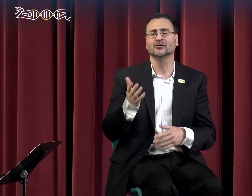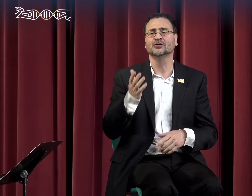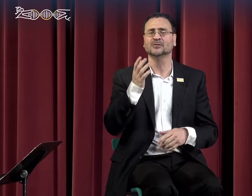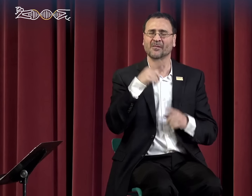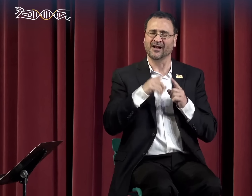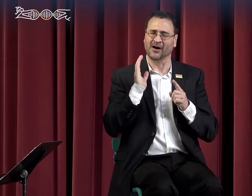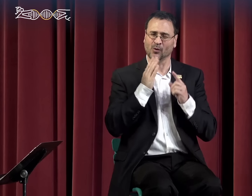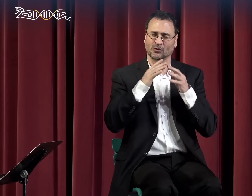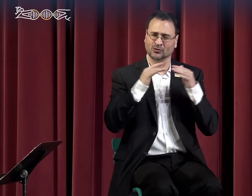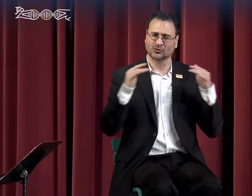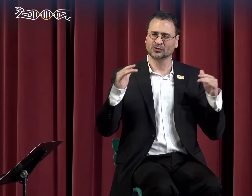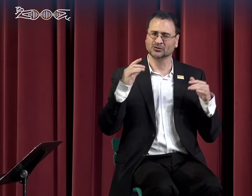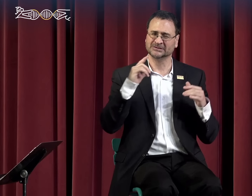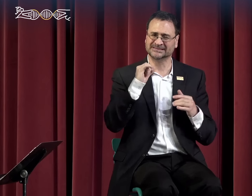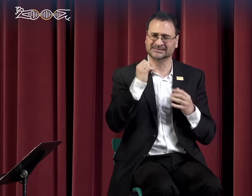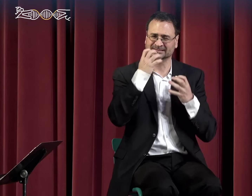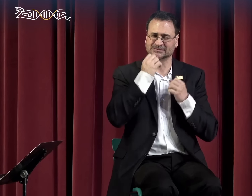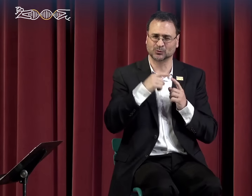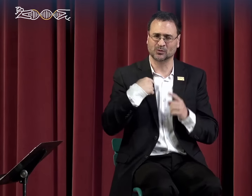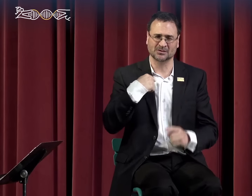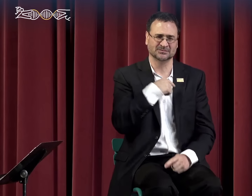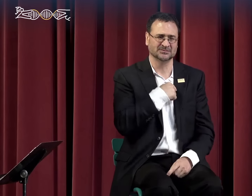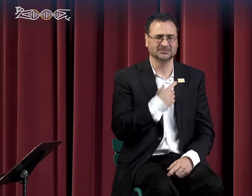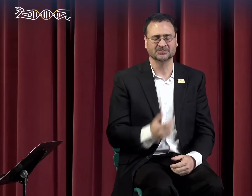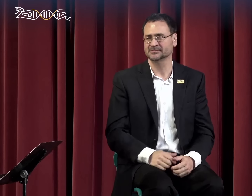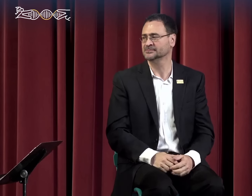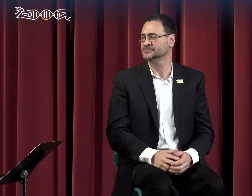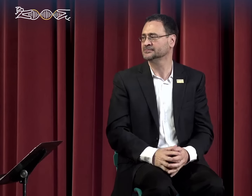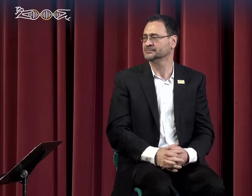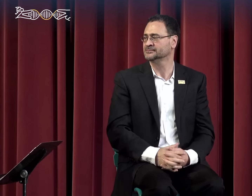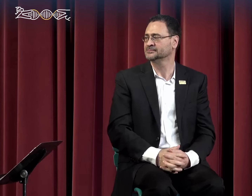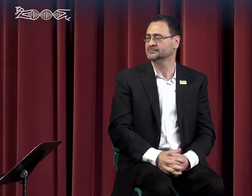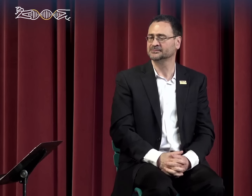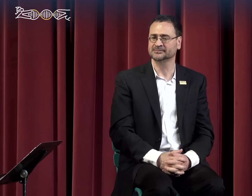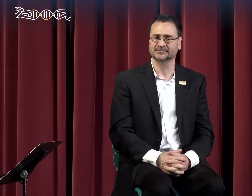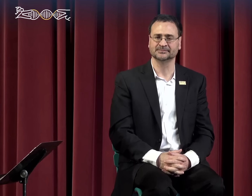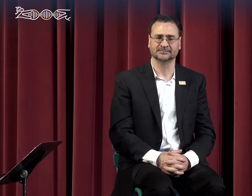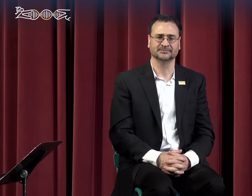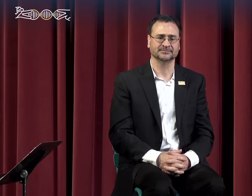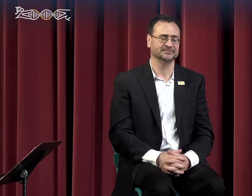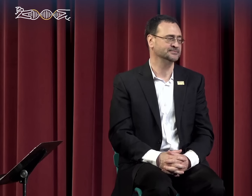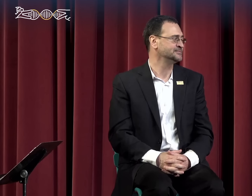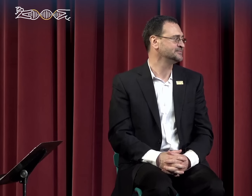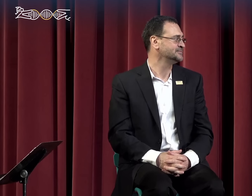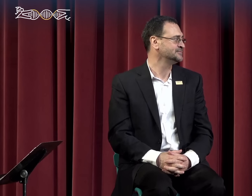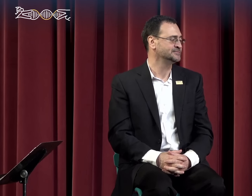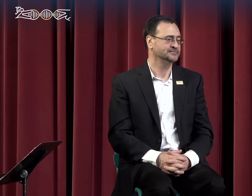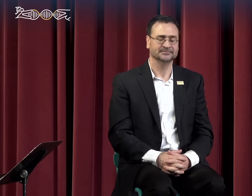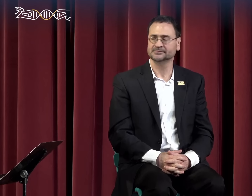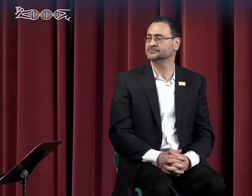still lying there that diversity and diversity of genes are important to us.